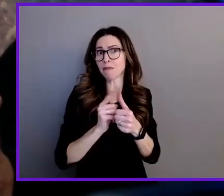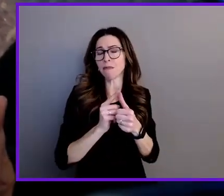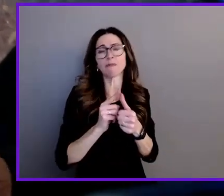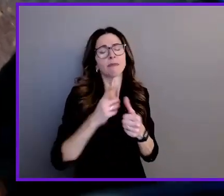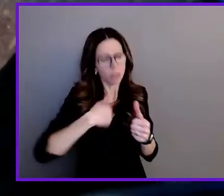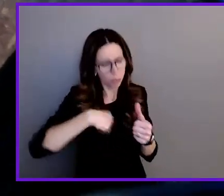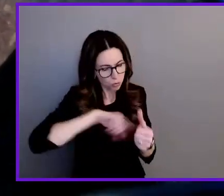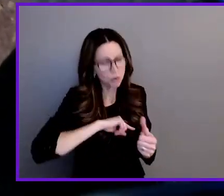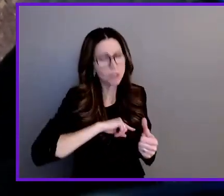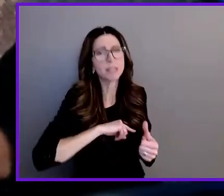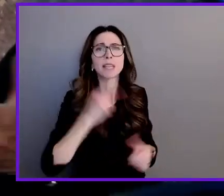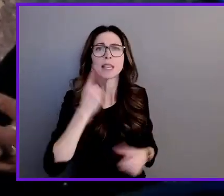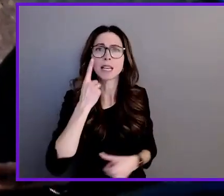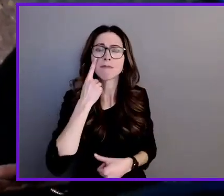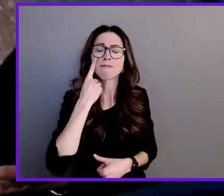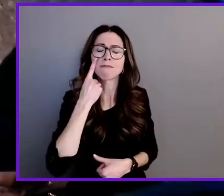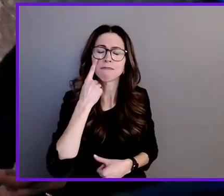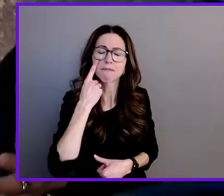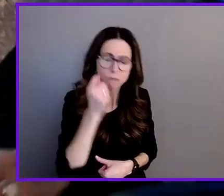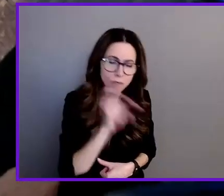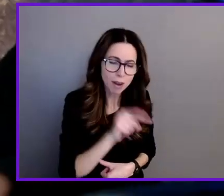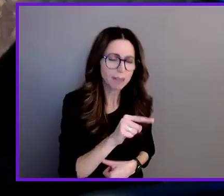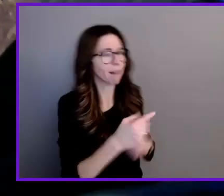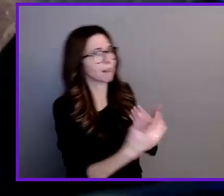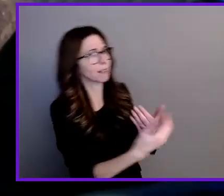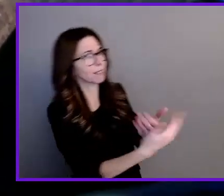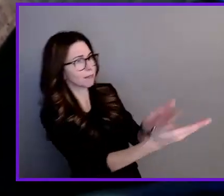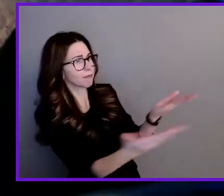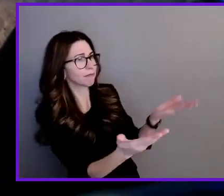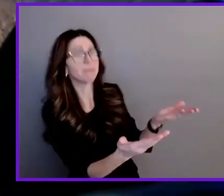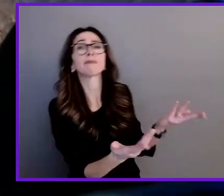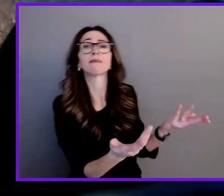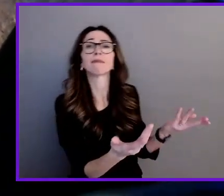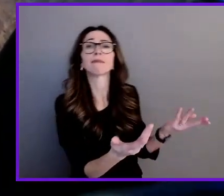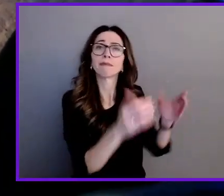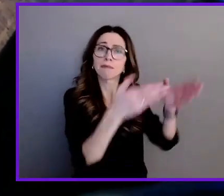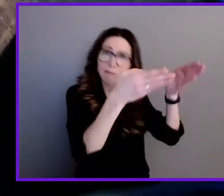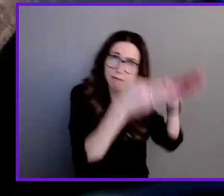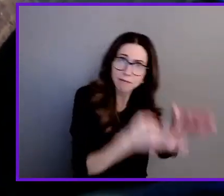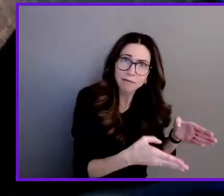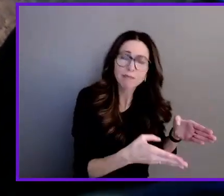importance of agents and managers to the arts ecosystem. It’s very clear to us that you play